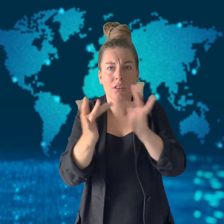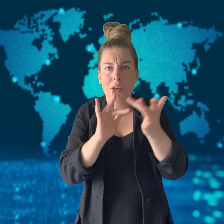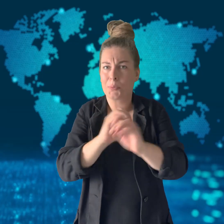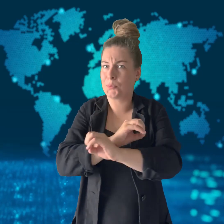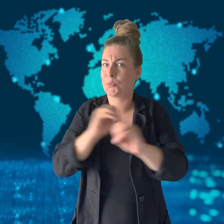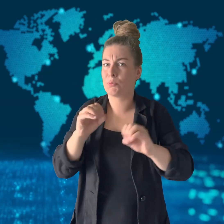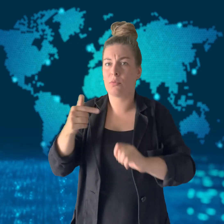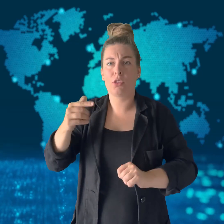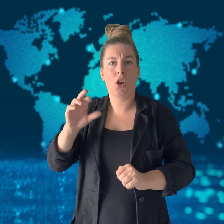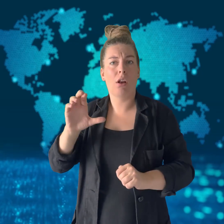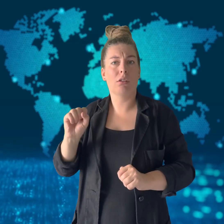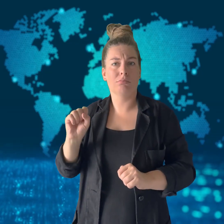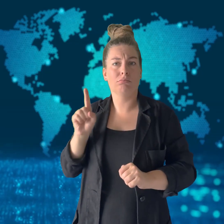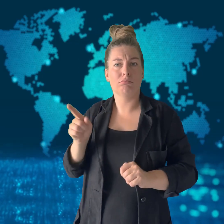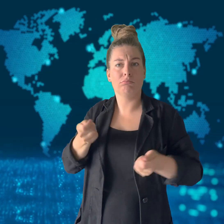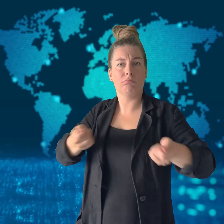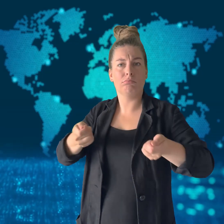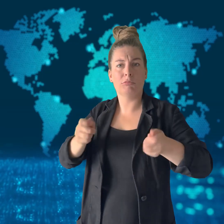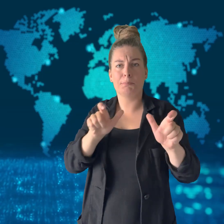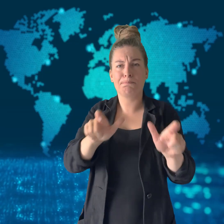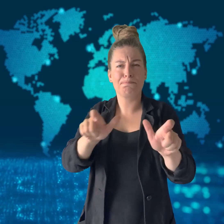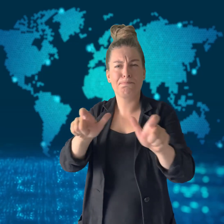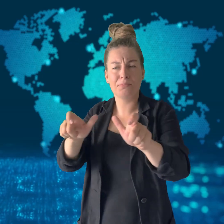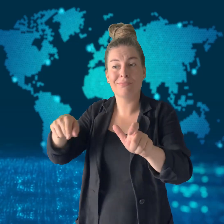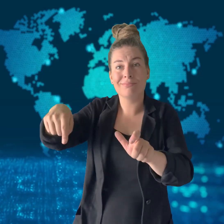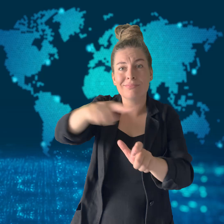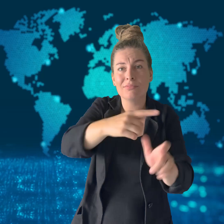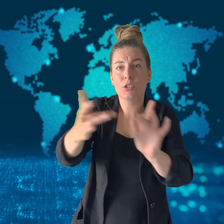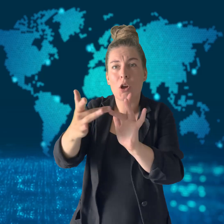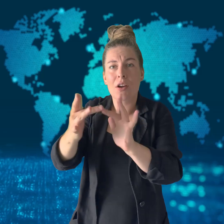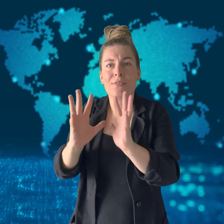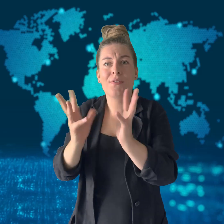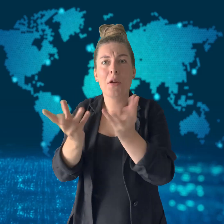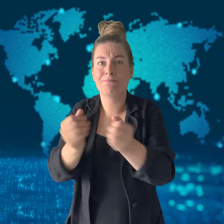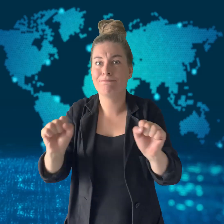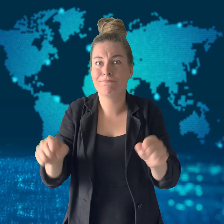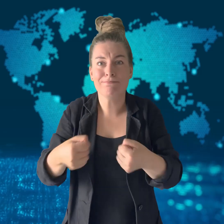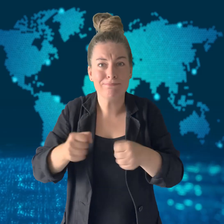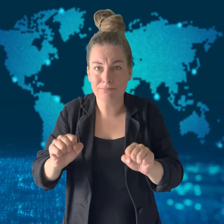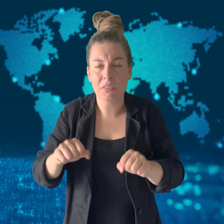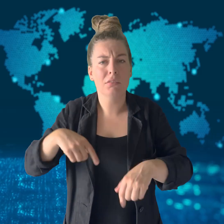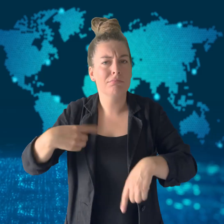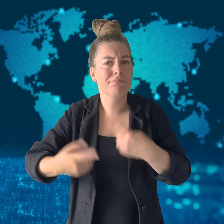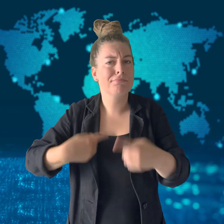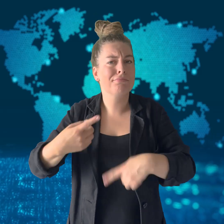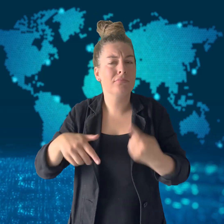They could not leave their rooms without her permission.